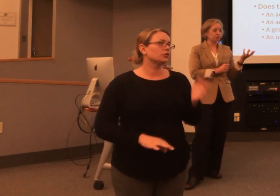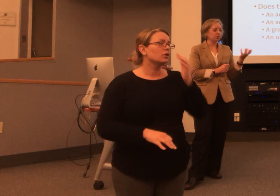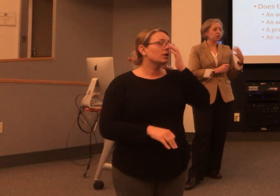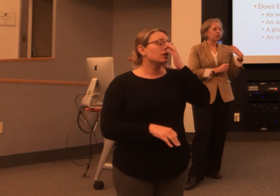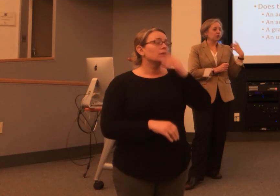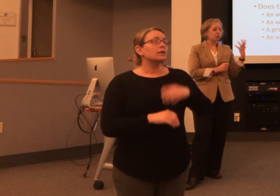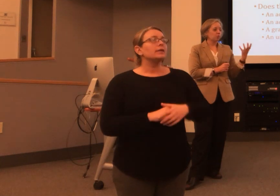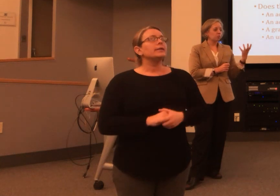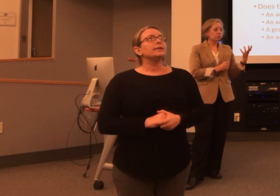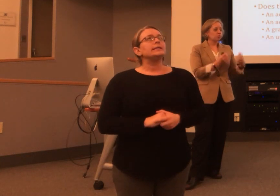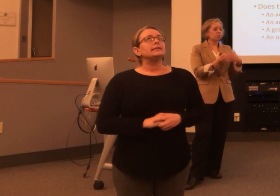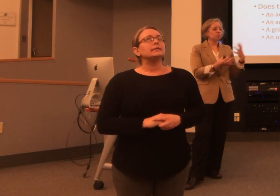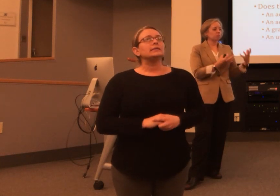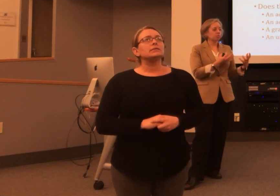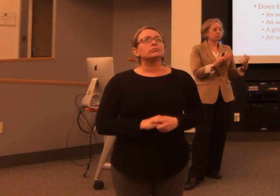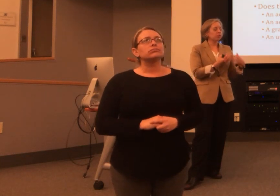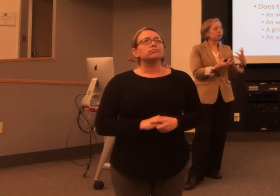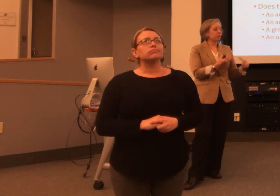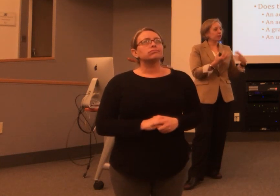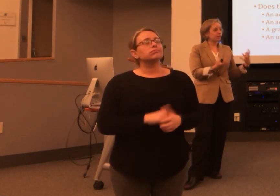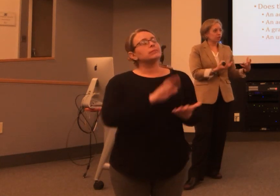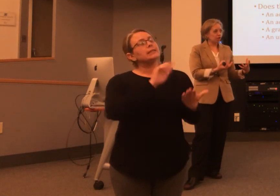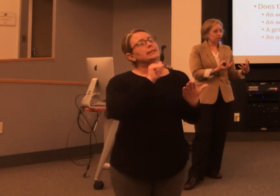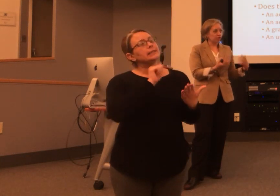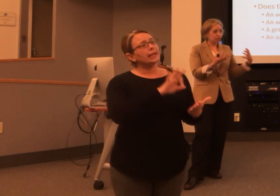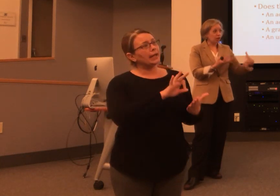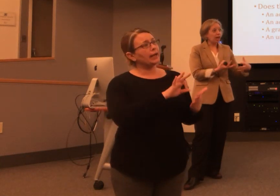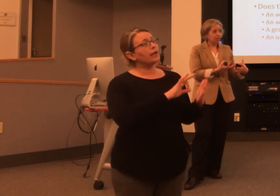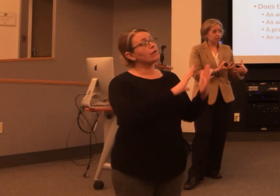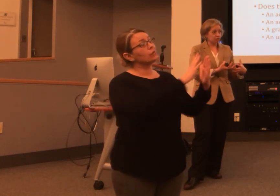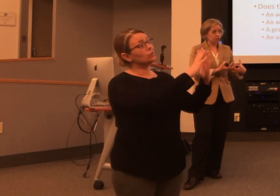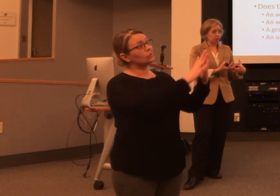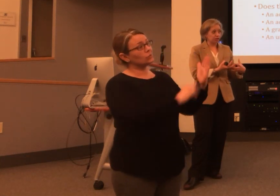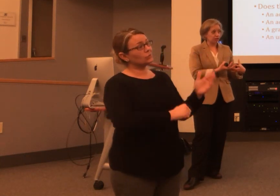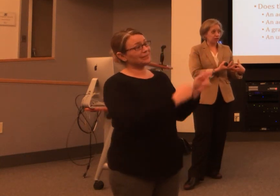to manipulate it, change it, or add things to it,